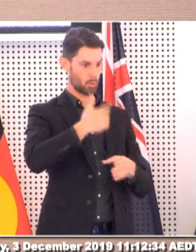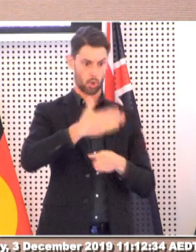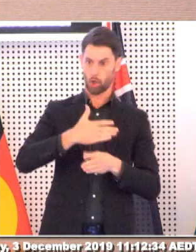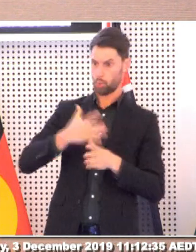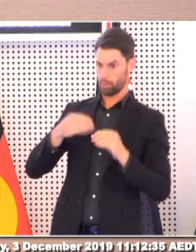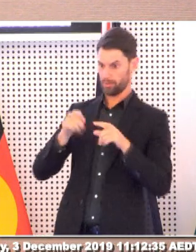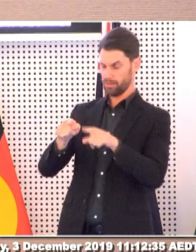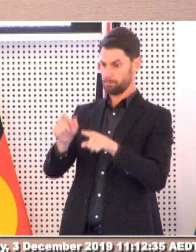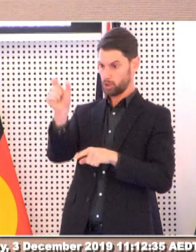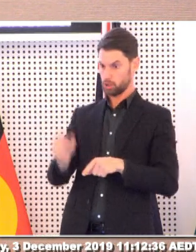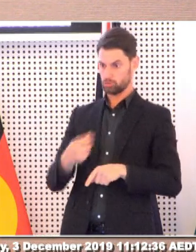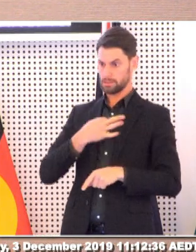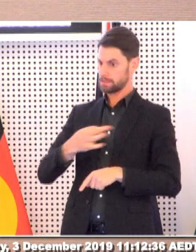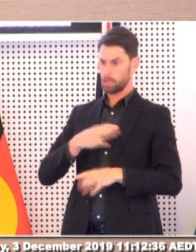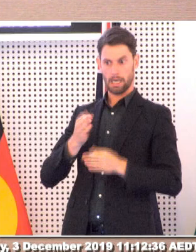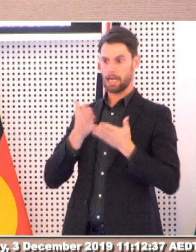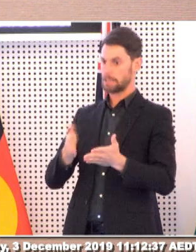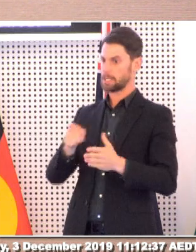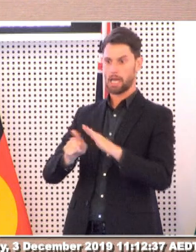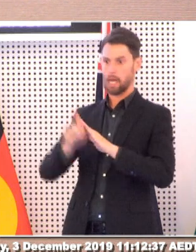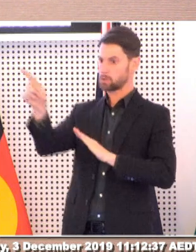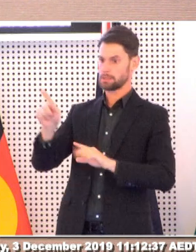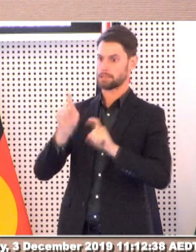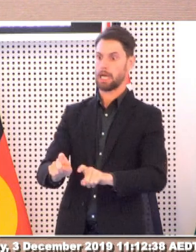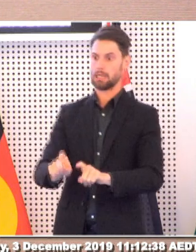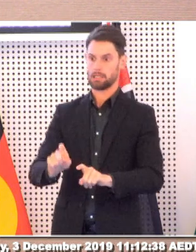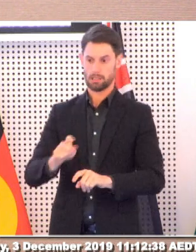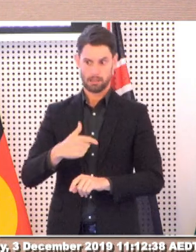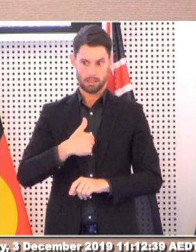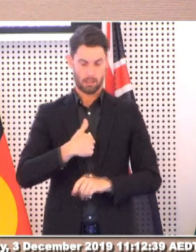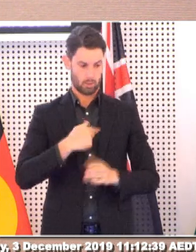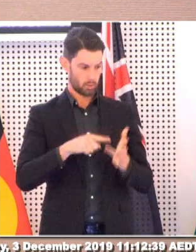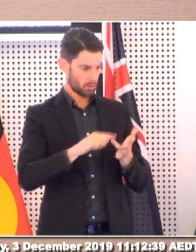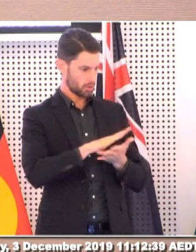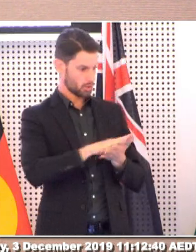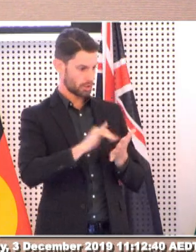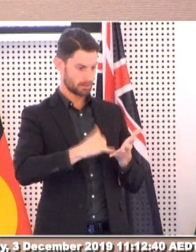they can’t be let outside, supposedly, that they then use that